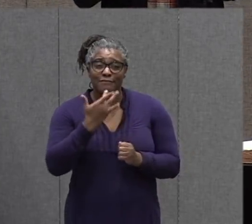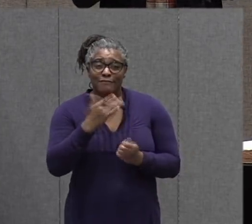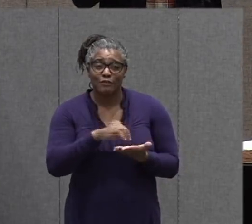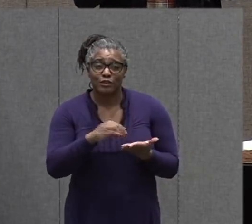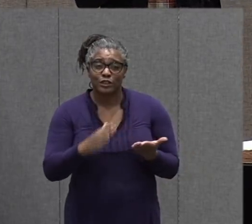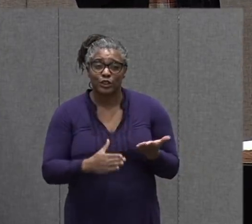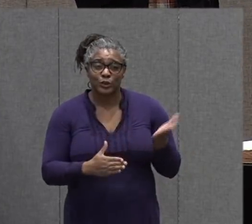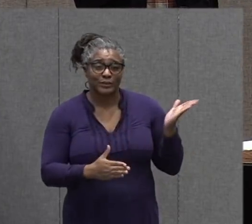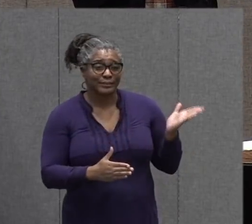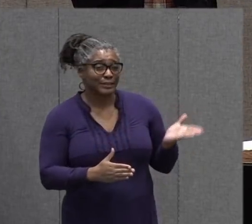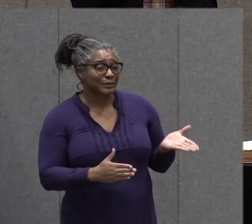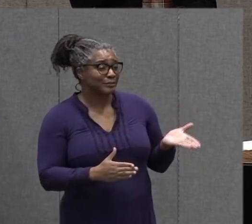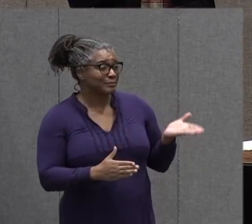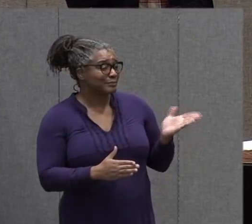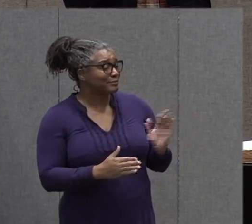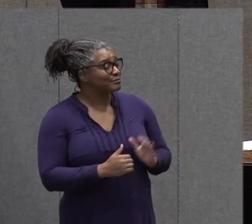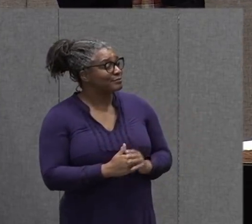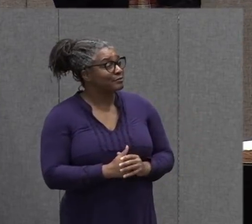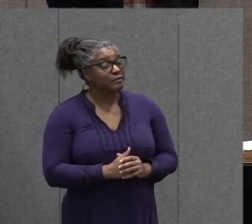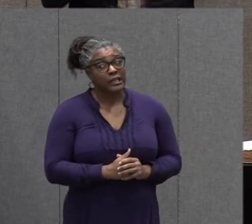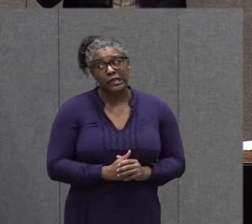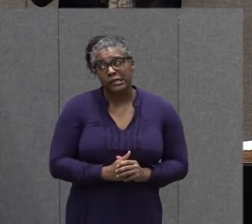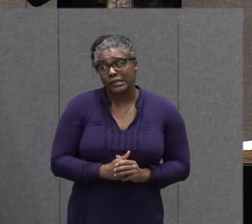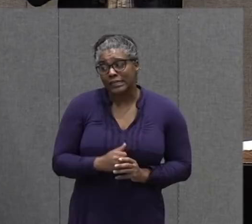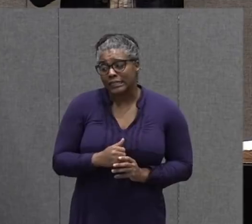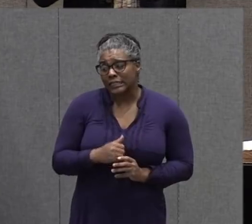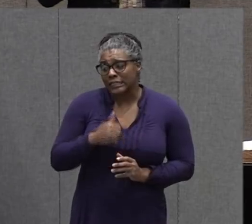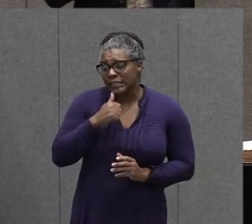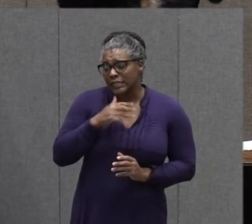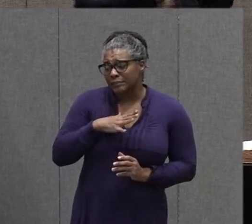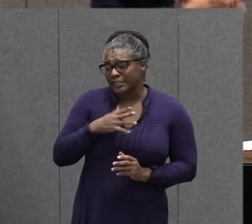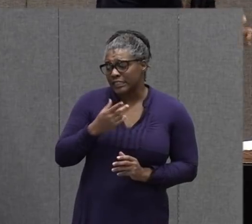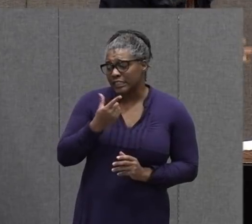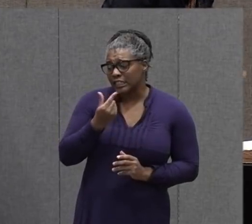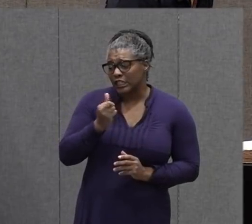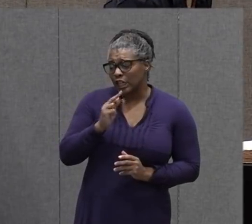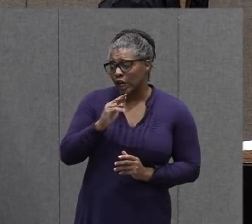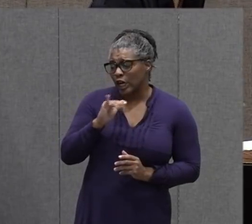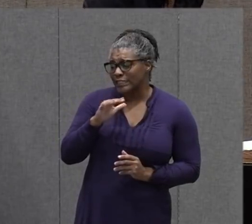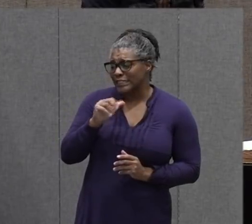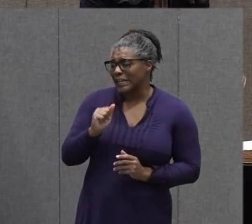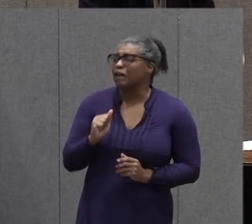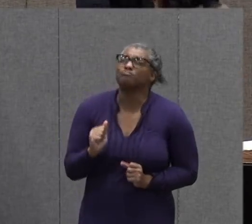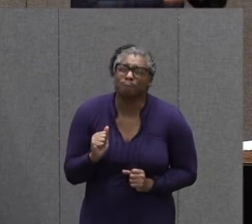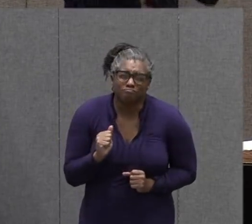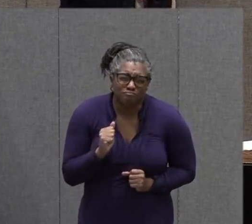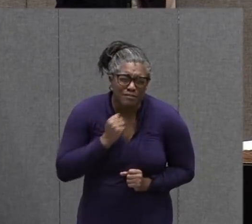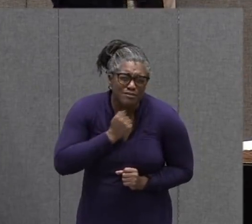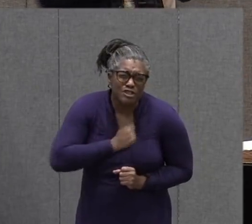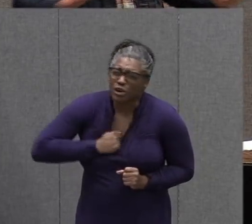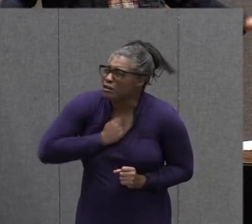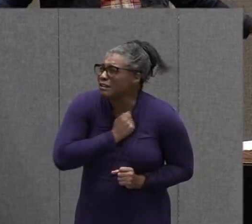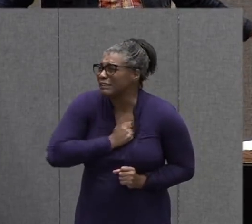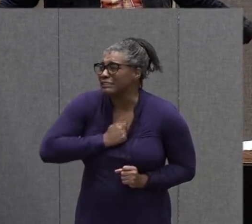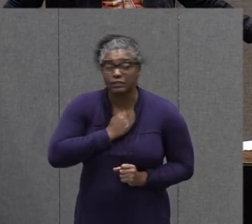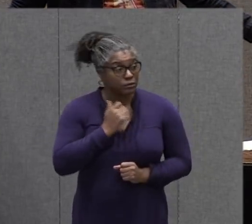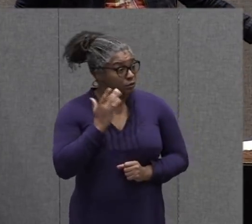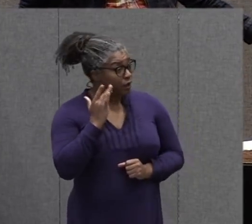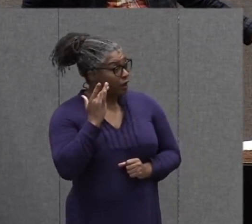[Mr. R] Miss Garcia. [Miss Garcia] Yes? [Mr. R.] I'm so sorry. [Miss Garcia] Why? [Mr. R] I'm so so sorry.